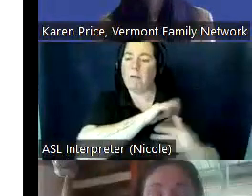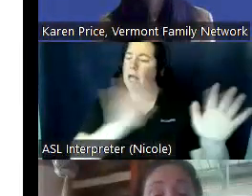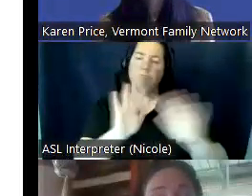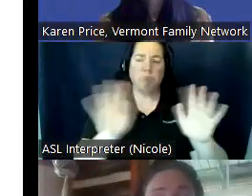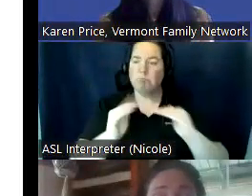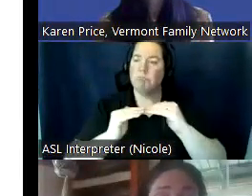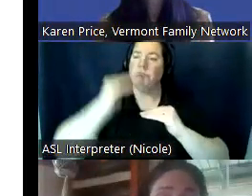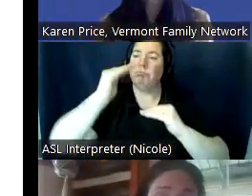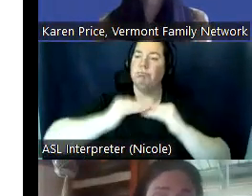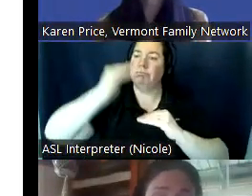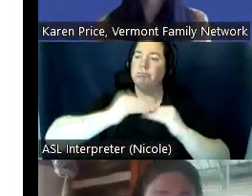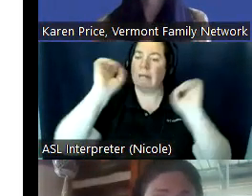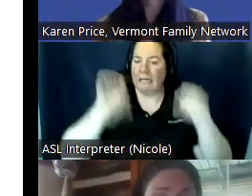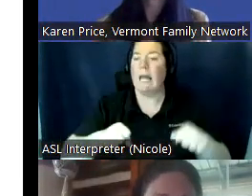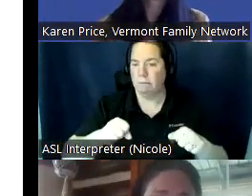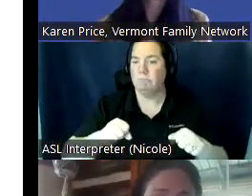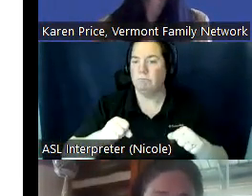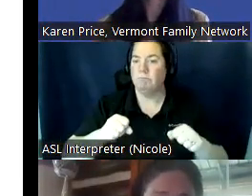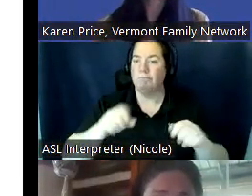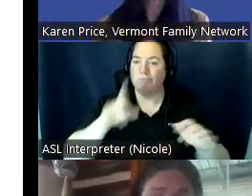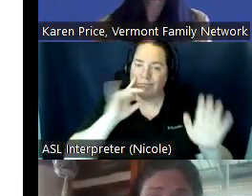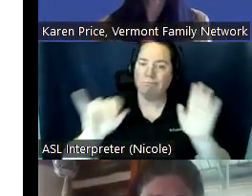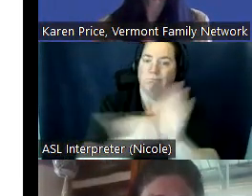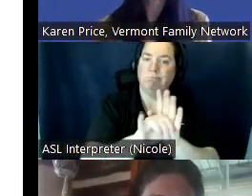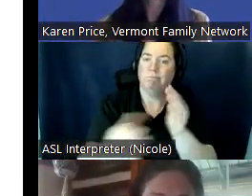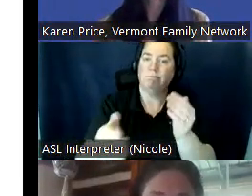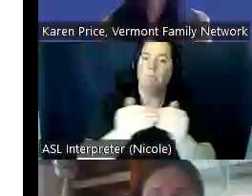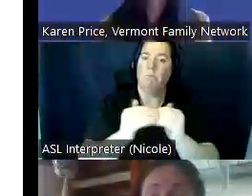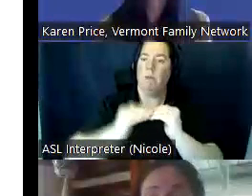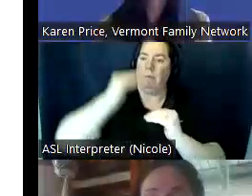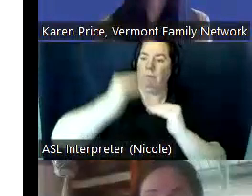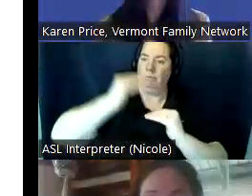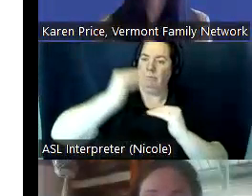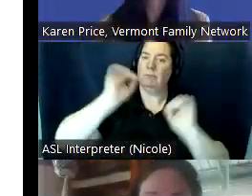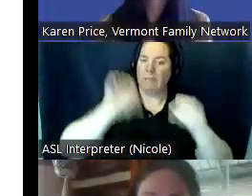it's possible that earlier identification can be made which might result in the provision